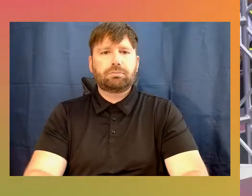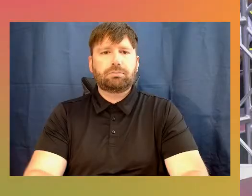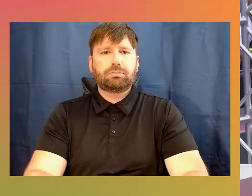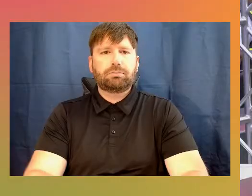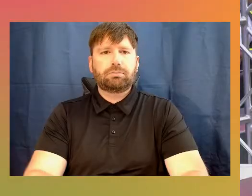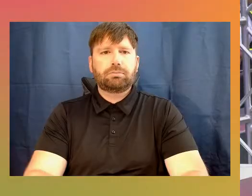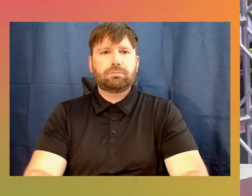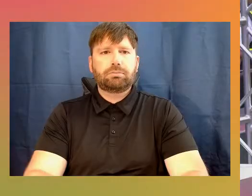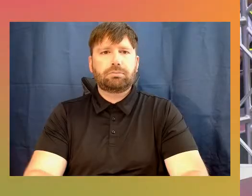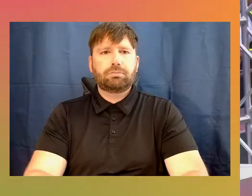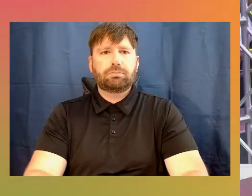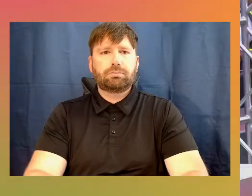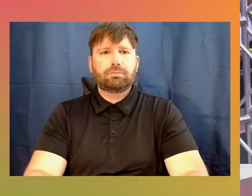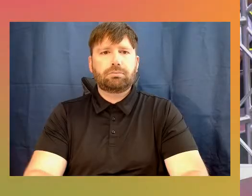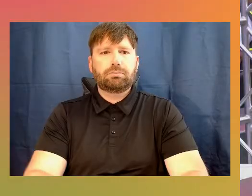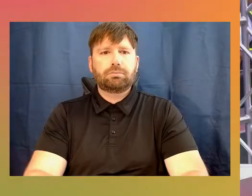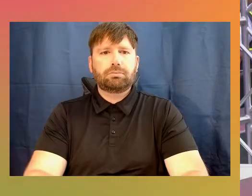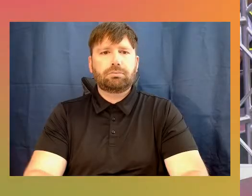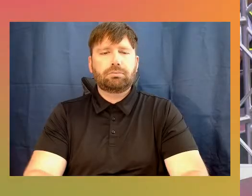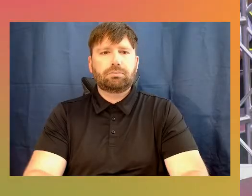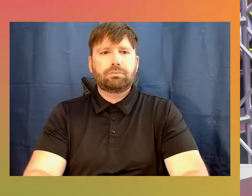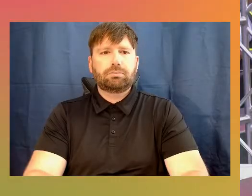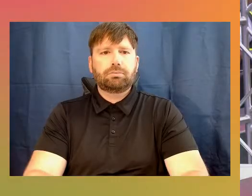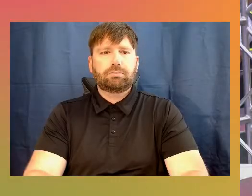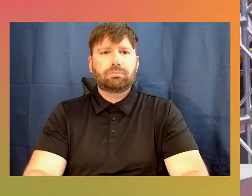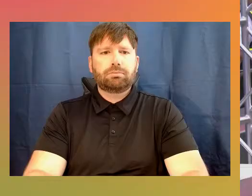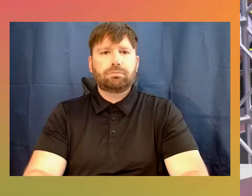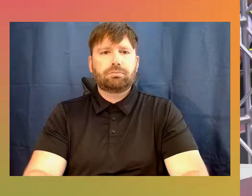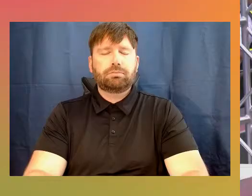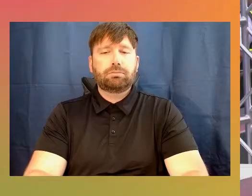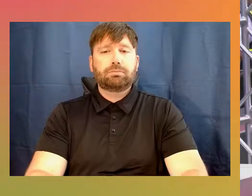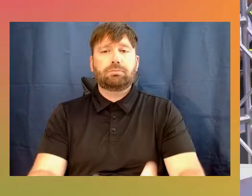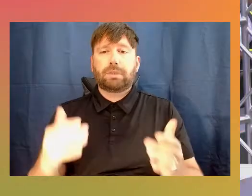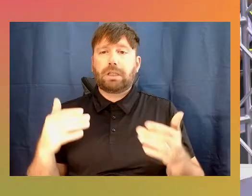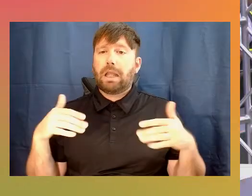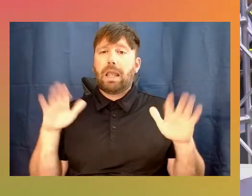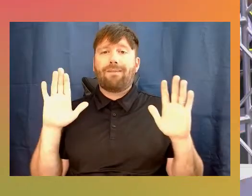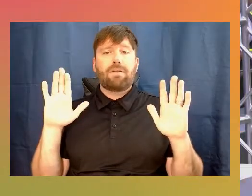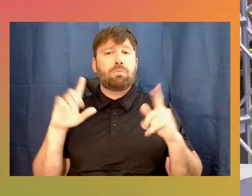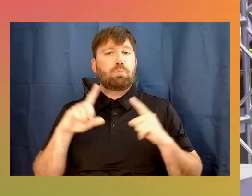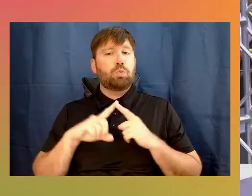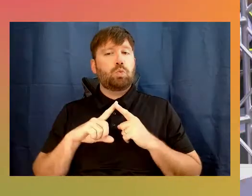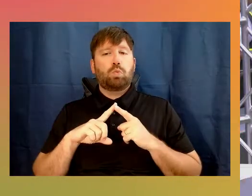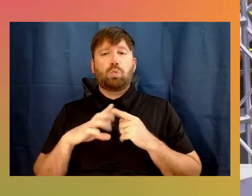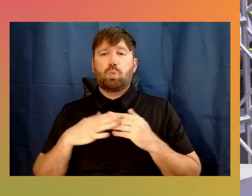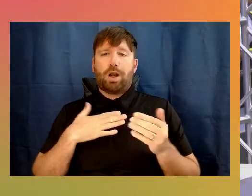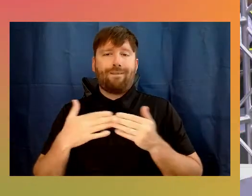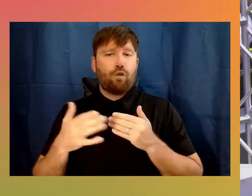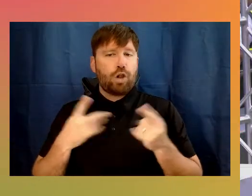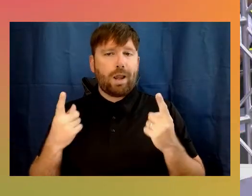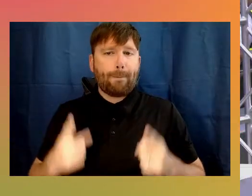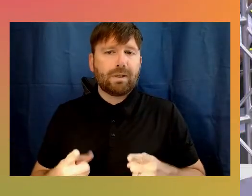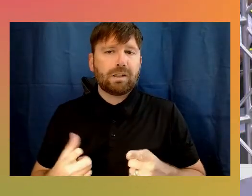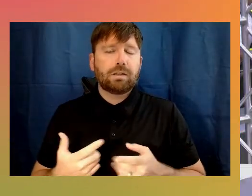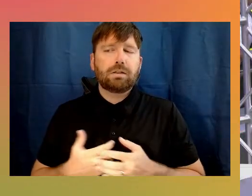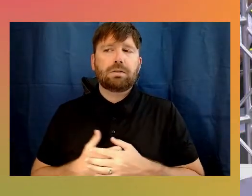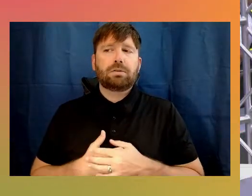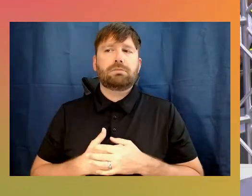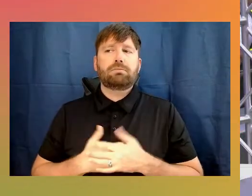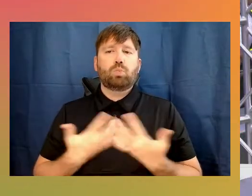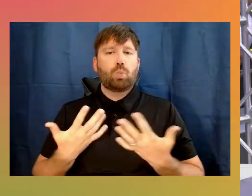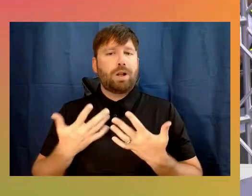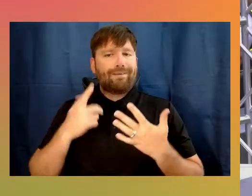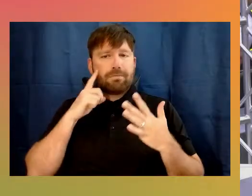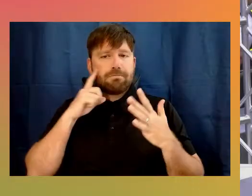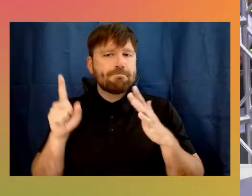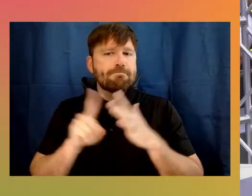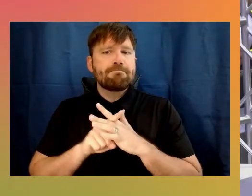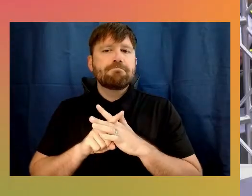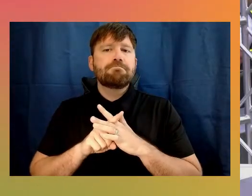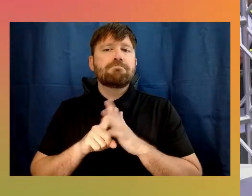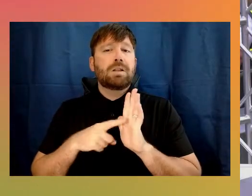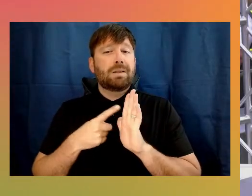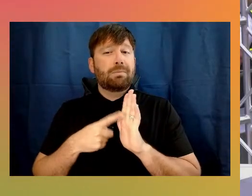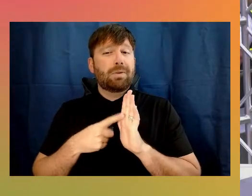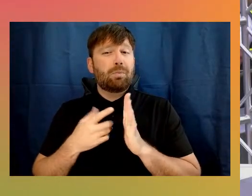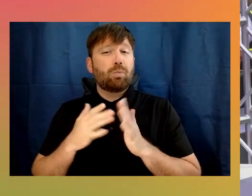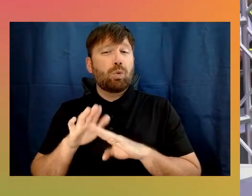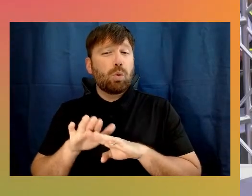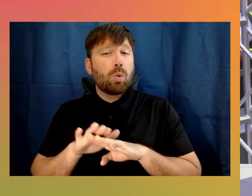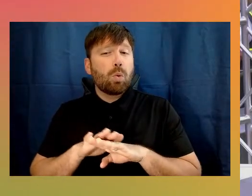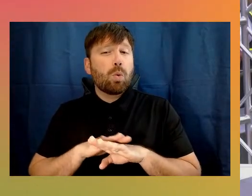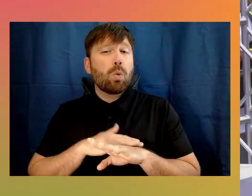ANY AMOUNT.